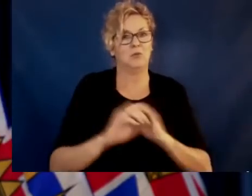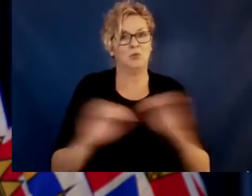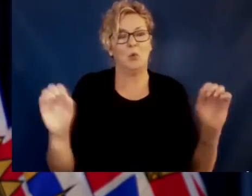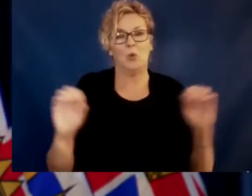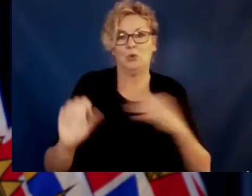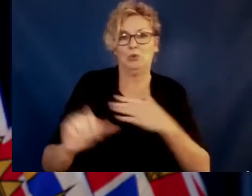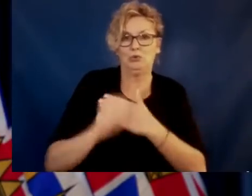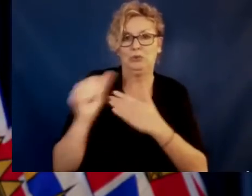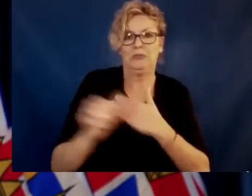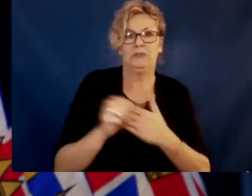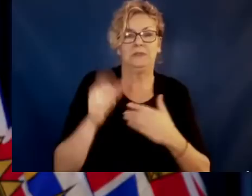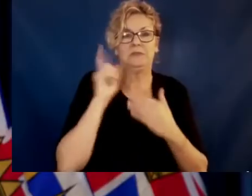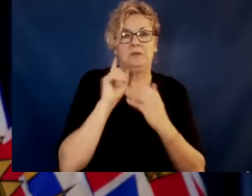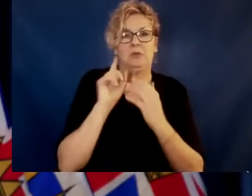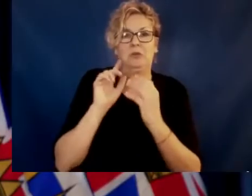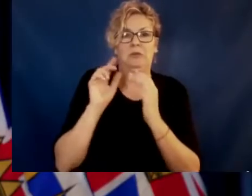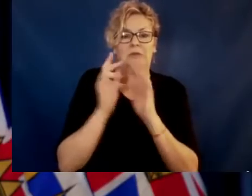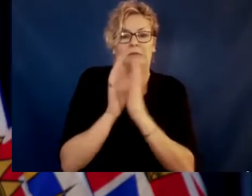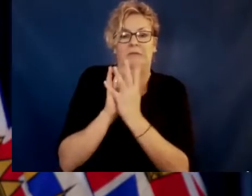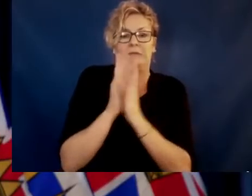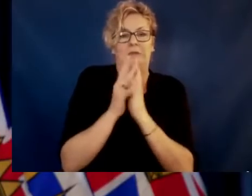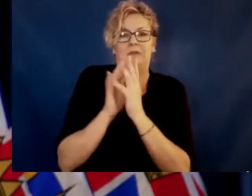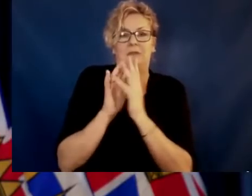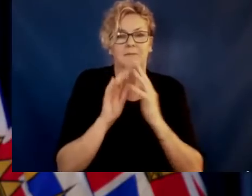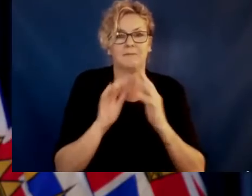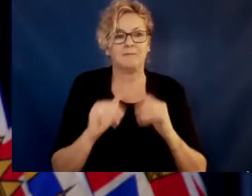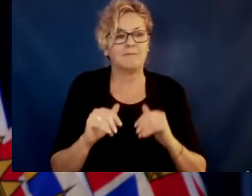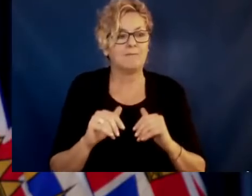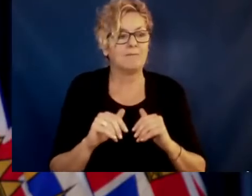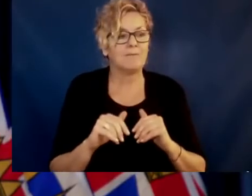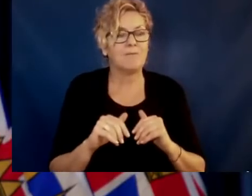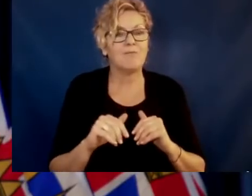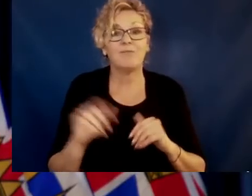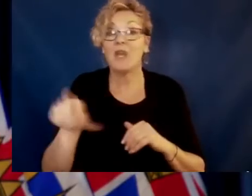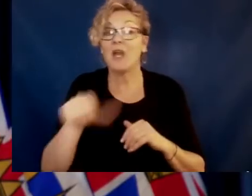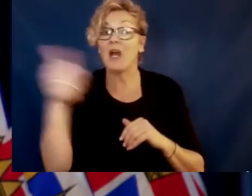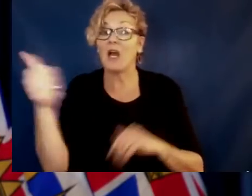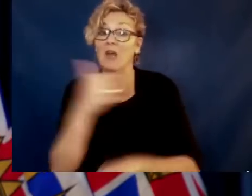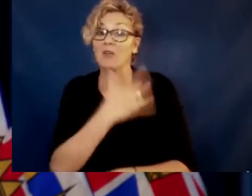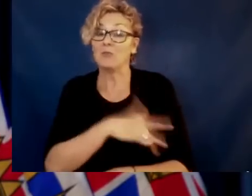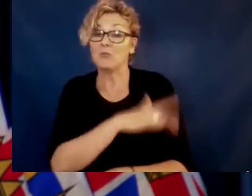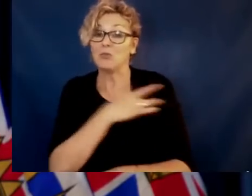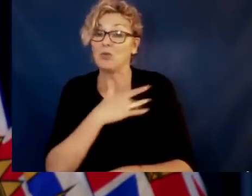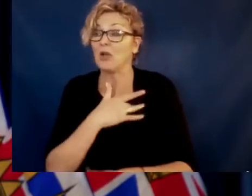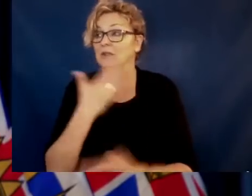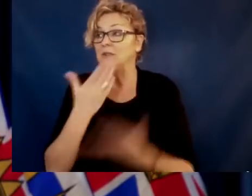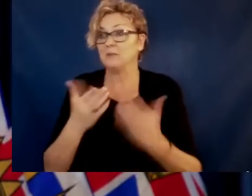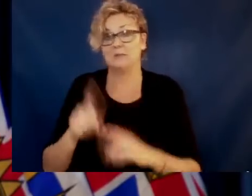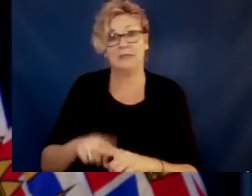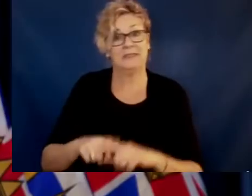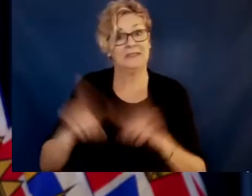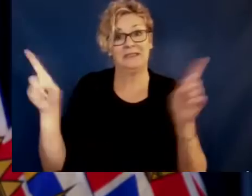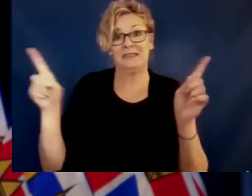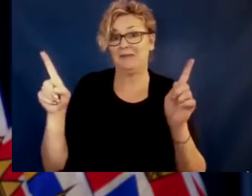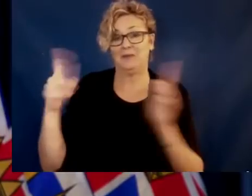of people, and that has meant we've not had to close down additional businesses and other things. Other provinces have taken different